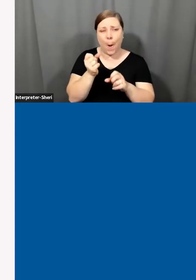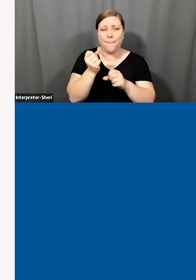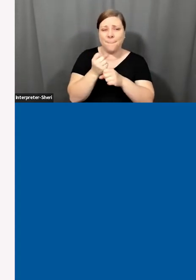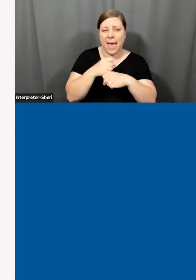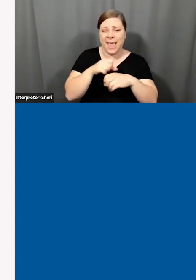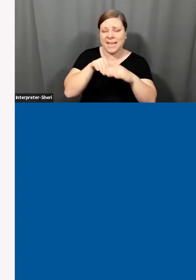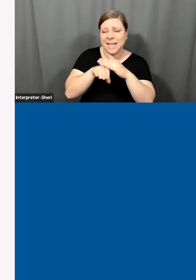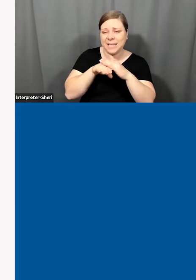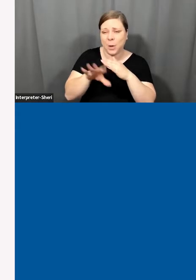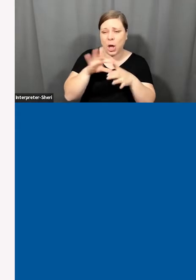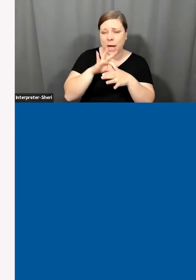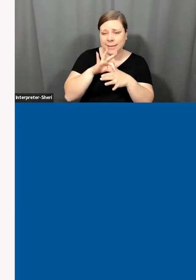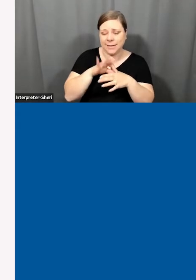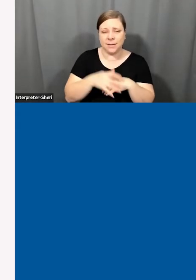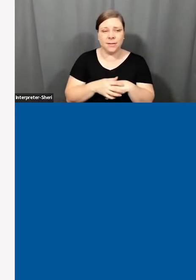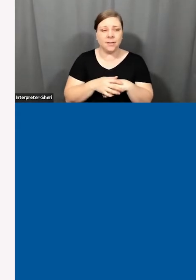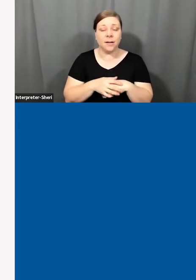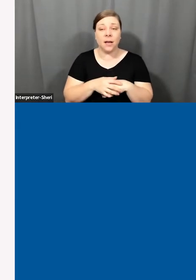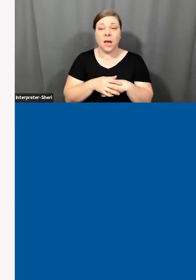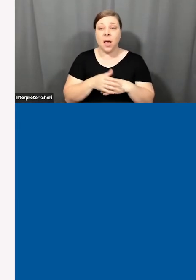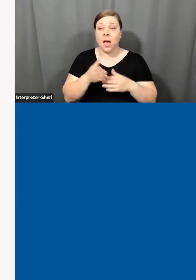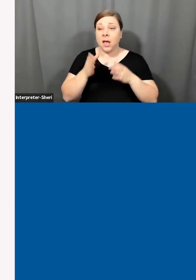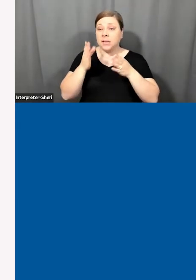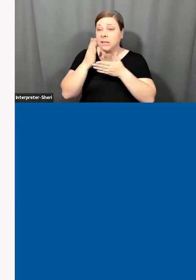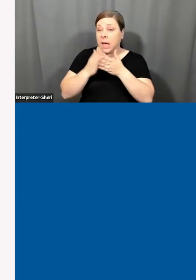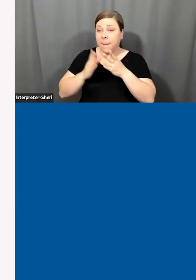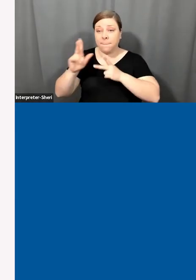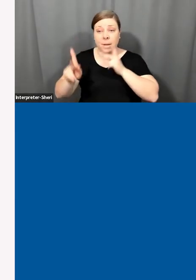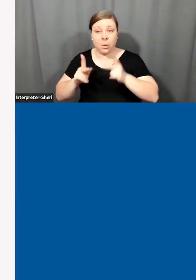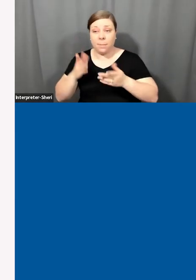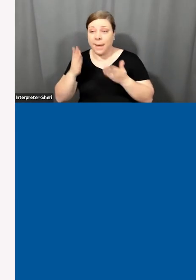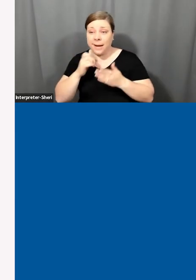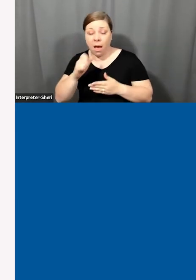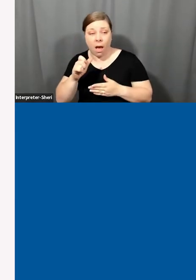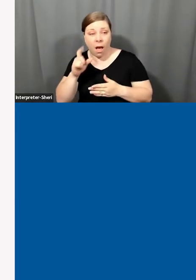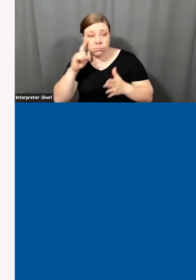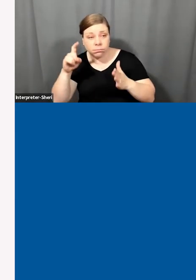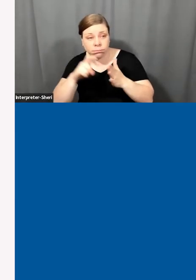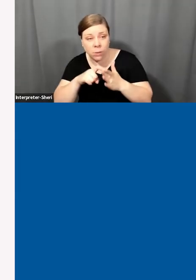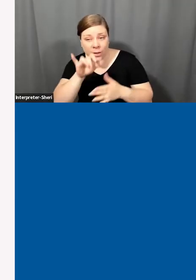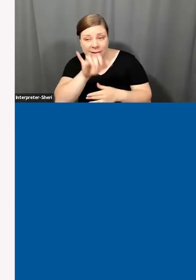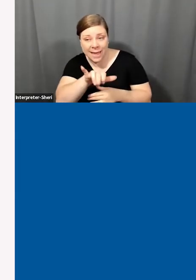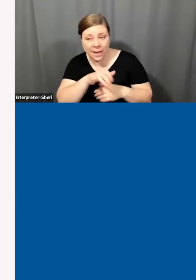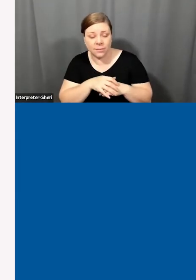might not pick up on that context. You need to make sure that you're marking the tone of what you're writing.